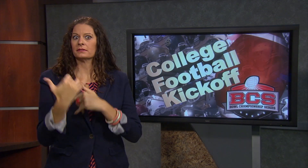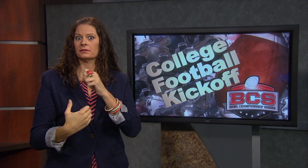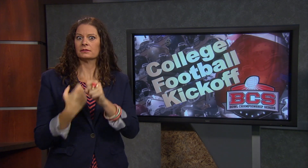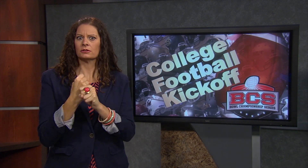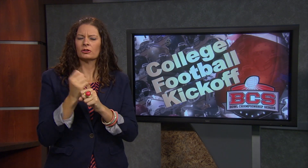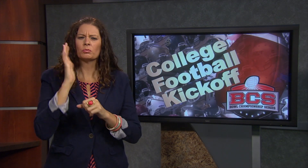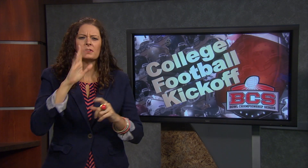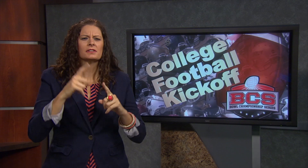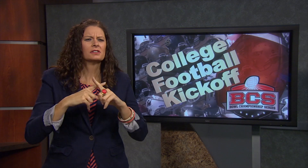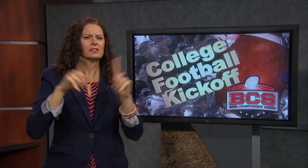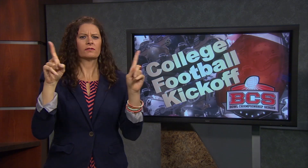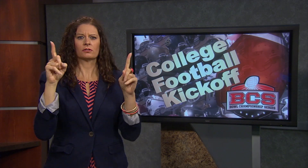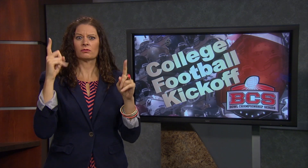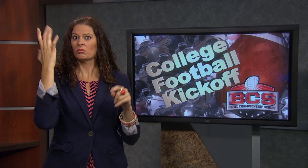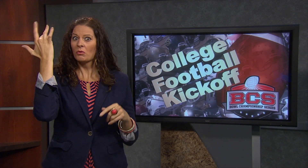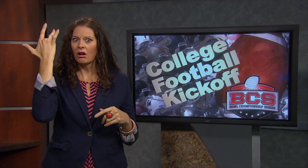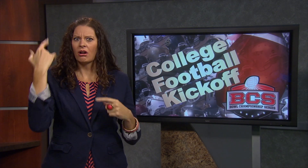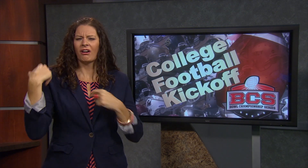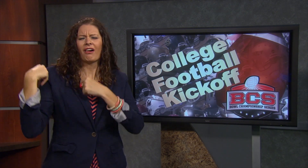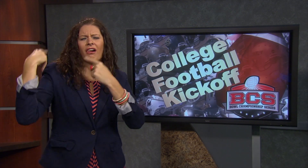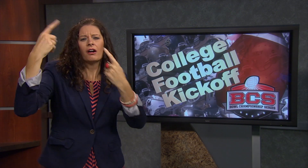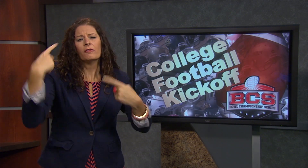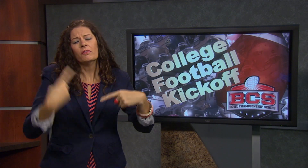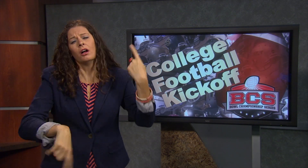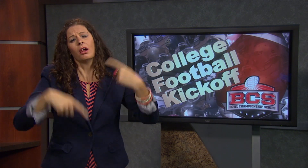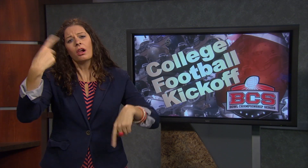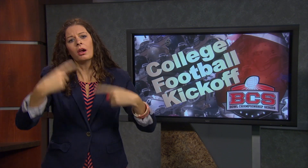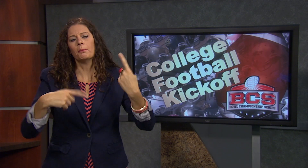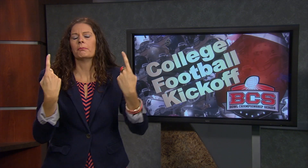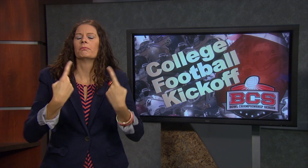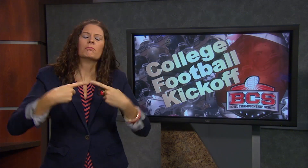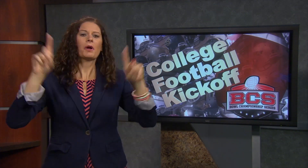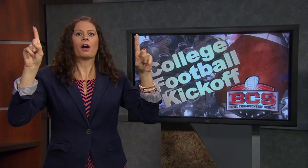year will be different for College Football fans because we will finally have the Bowl